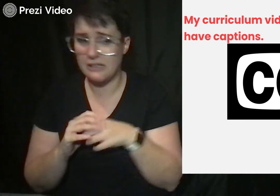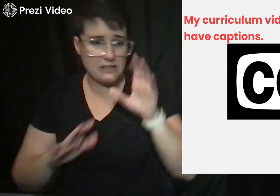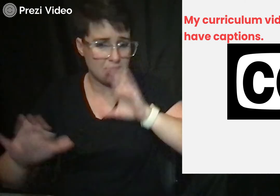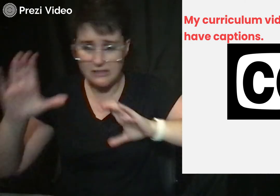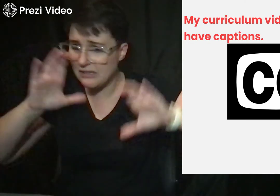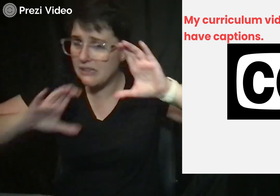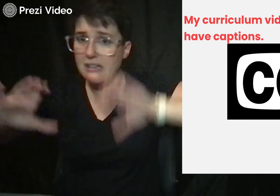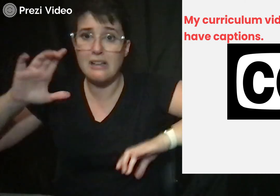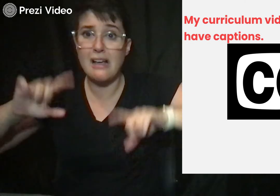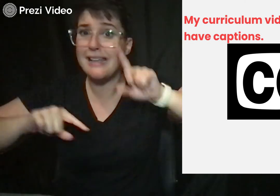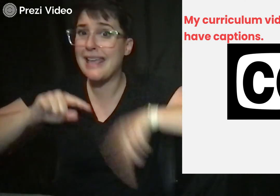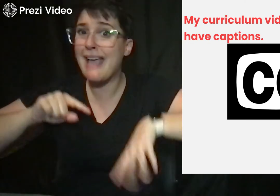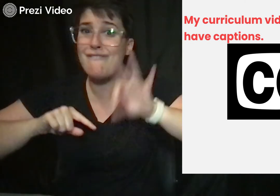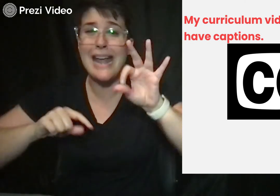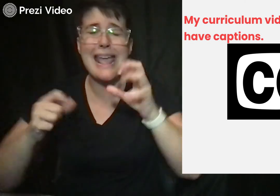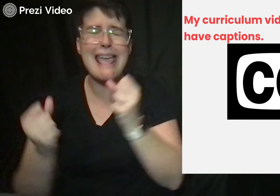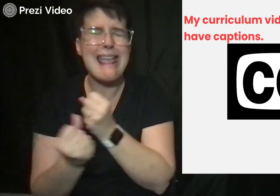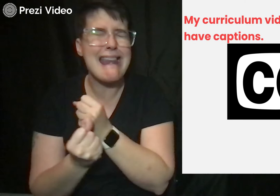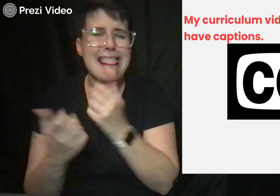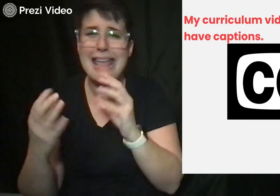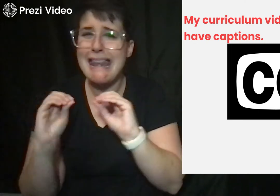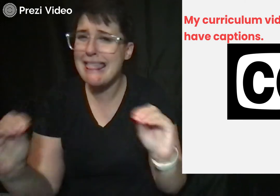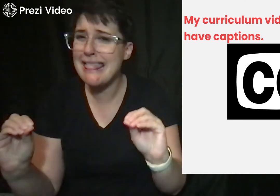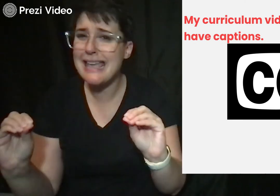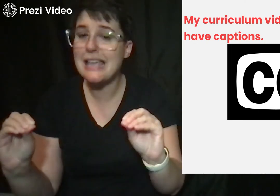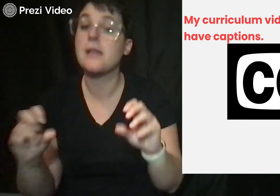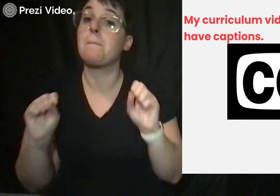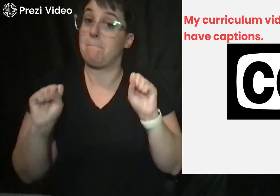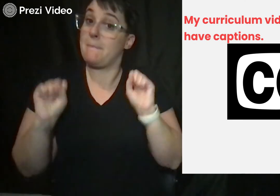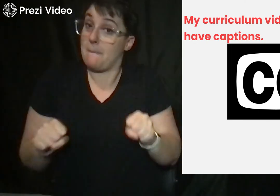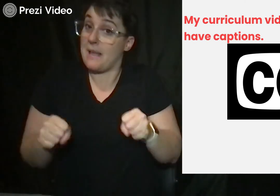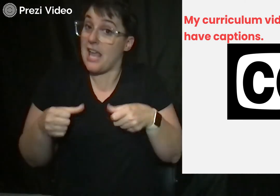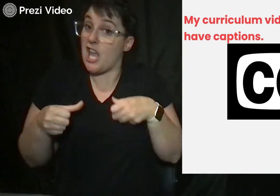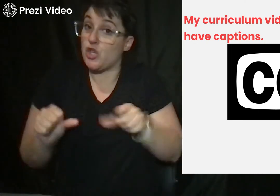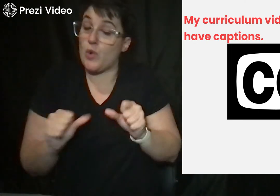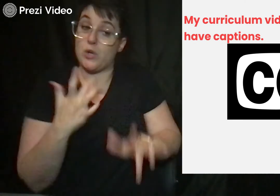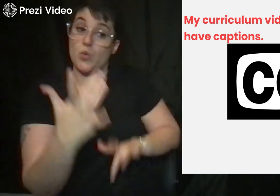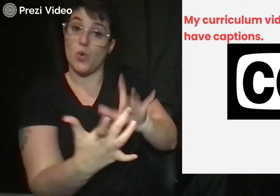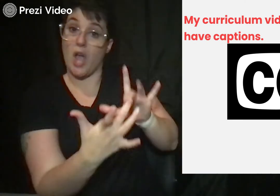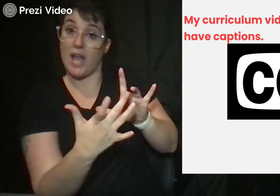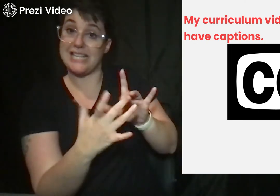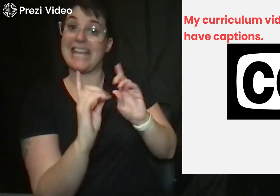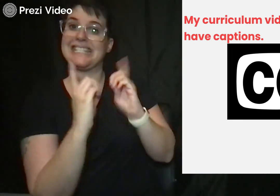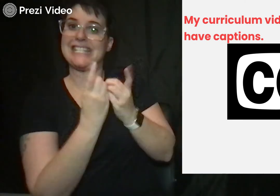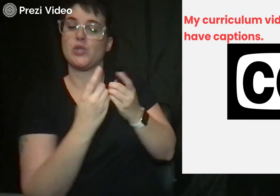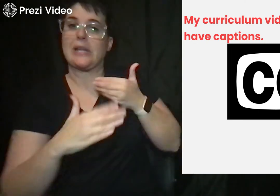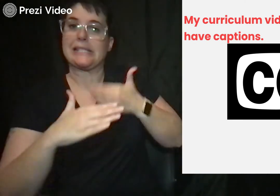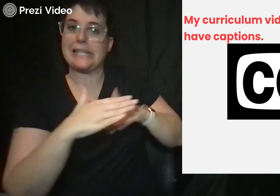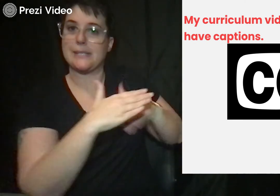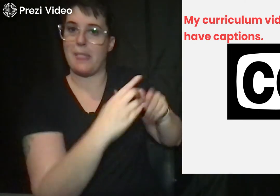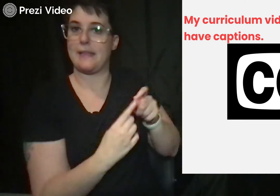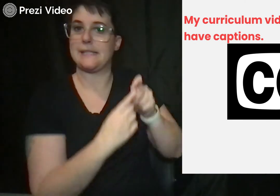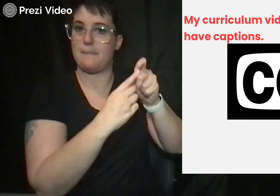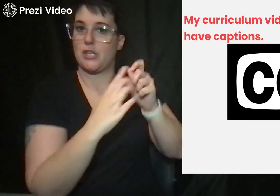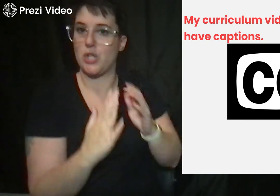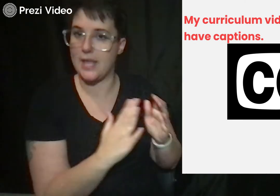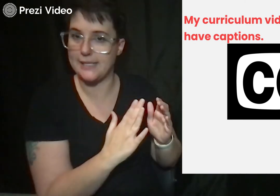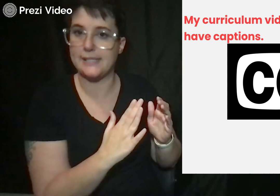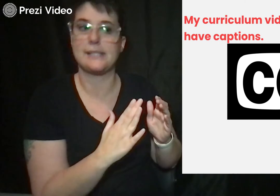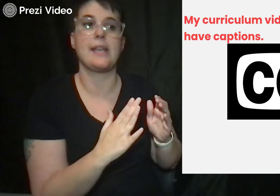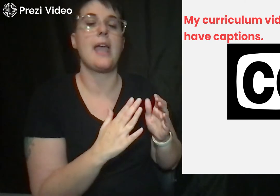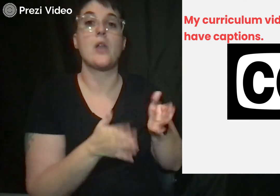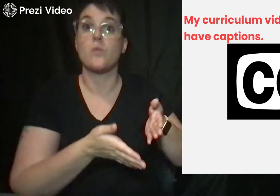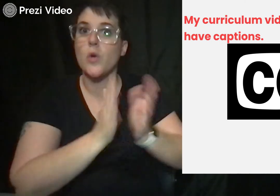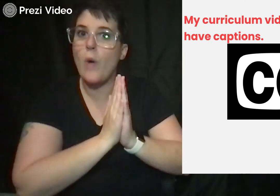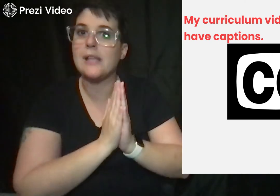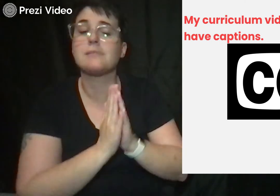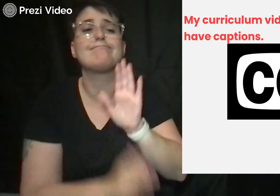If you can’t find one, you can try reaching out to district accessibility specialists and request